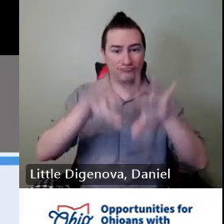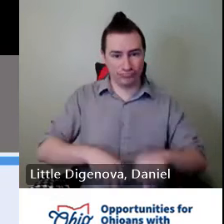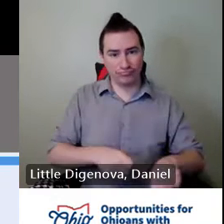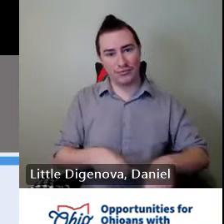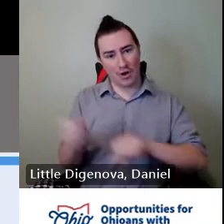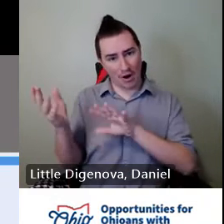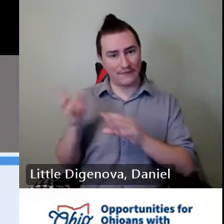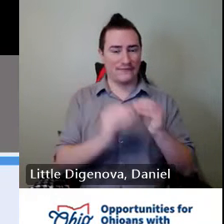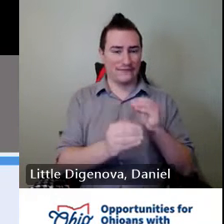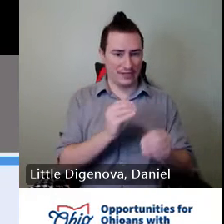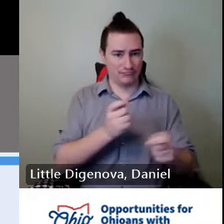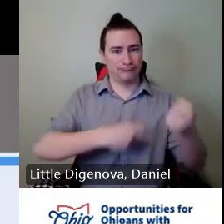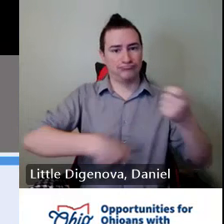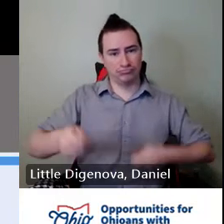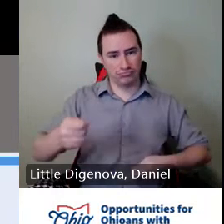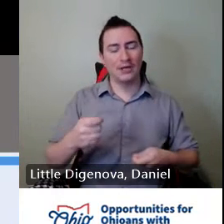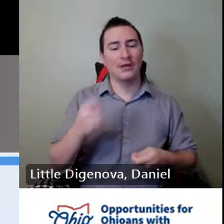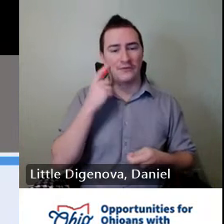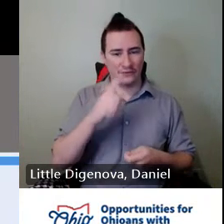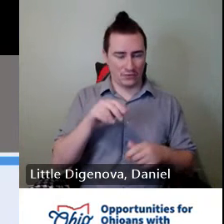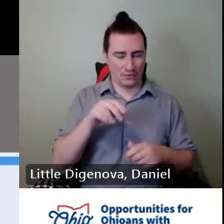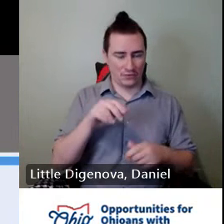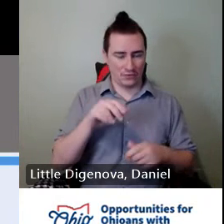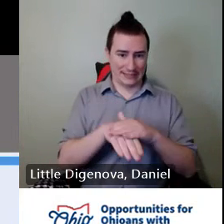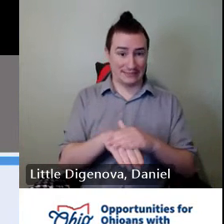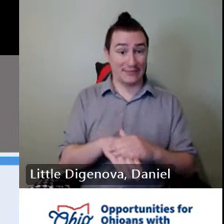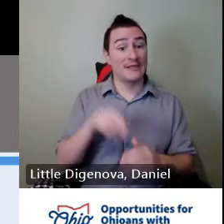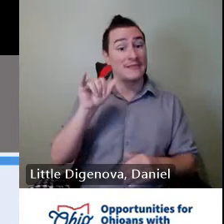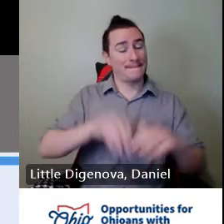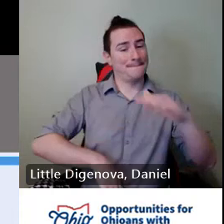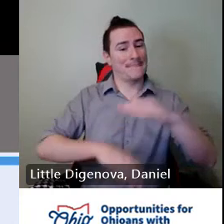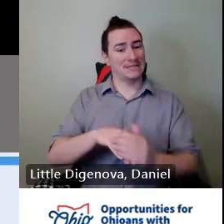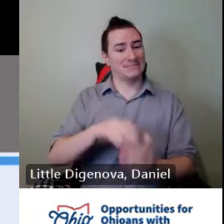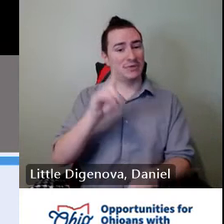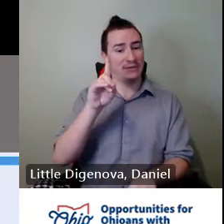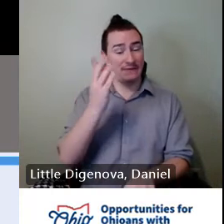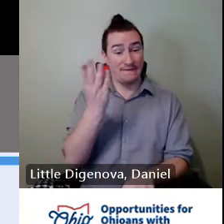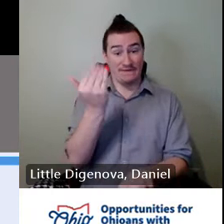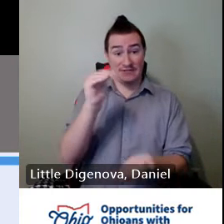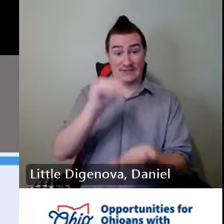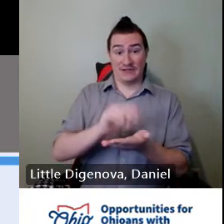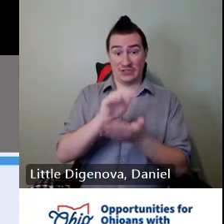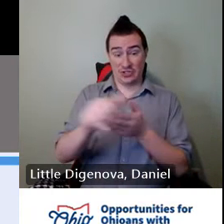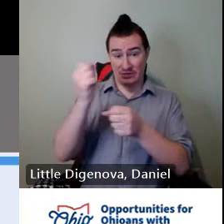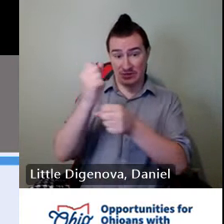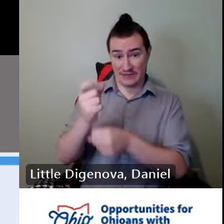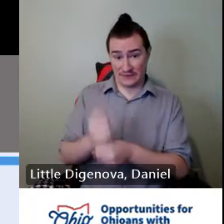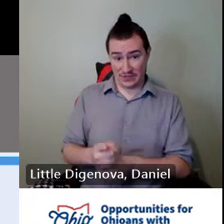The deduction is a maximum of $15,000 a year, for qualified expenses that customarily are capitalized.